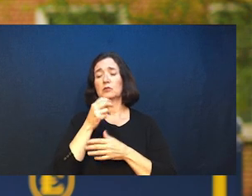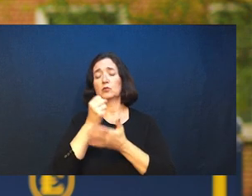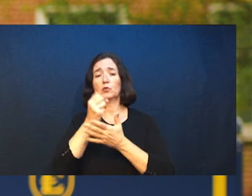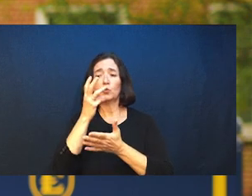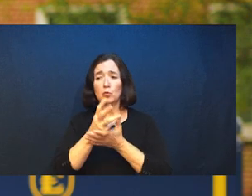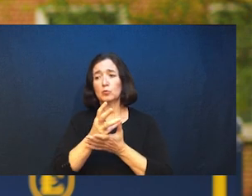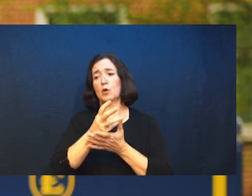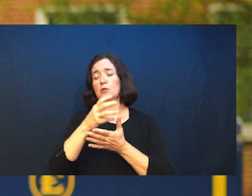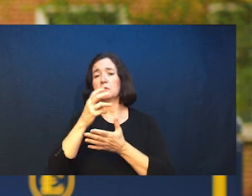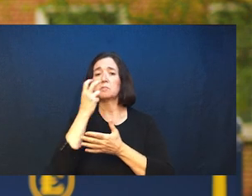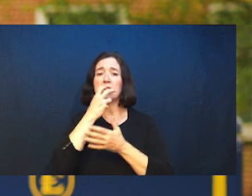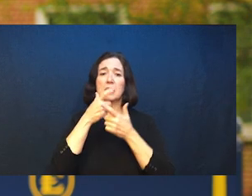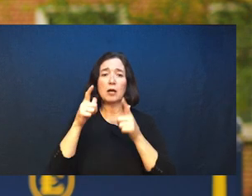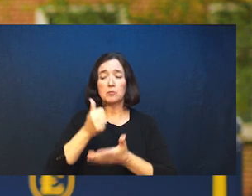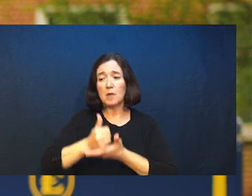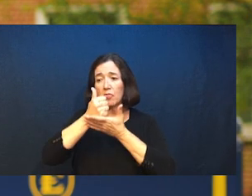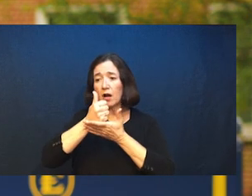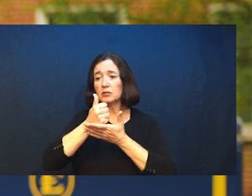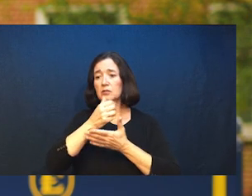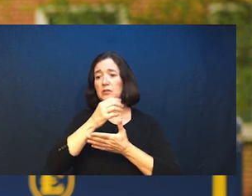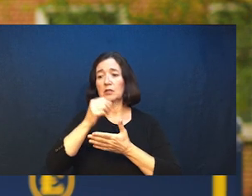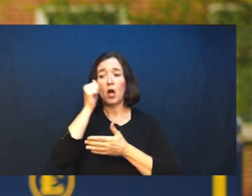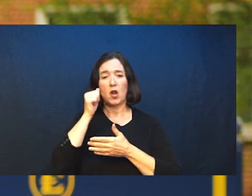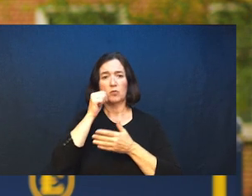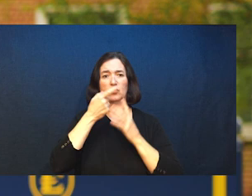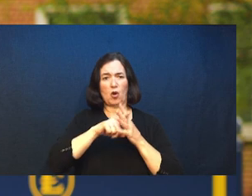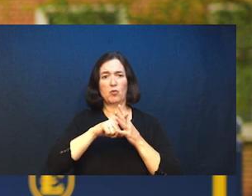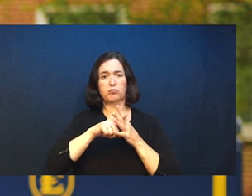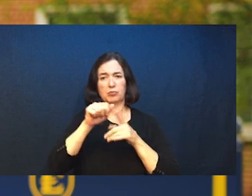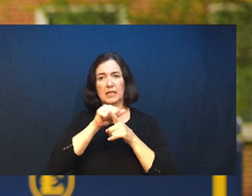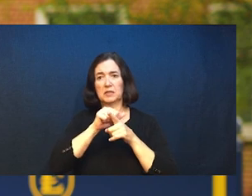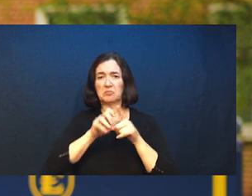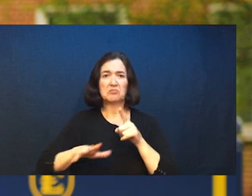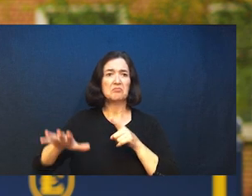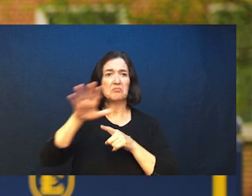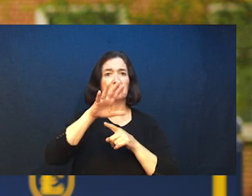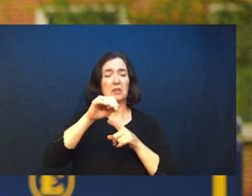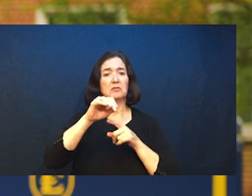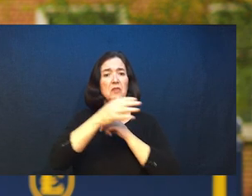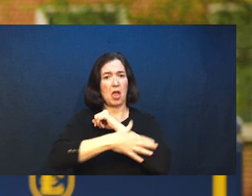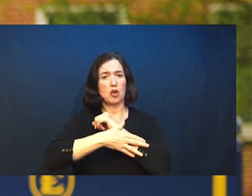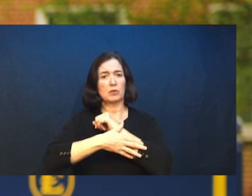will begin their practice in this region and across the country. I am confident our faculty have given you the knowledge and skills